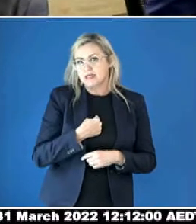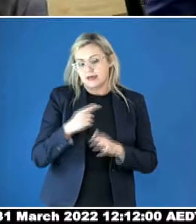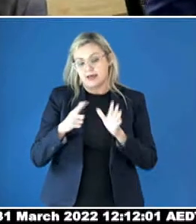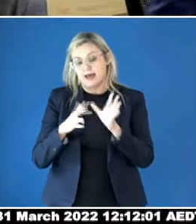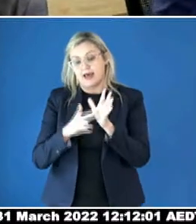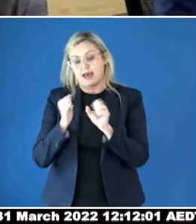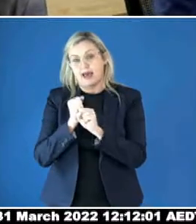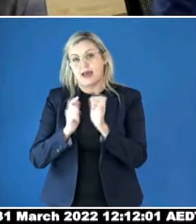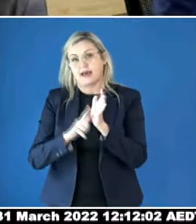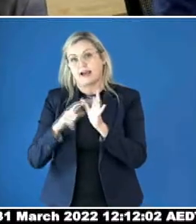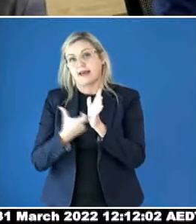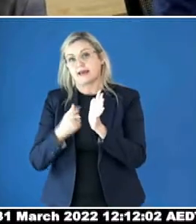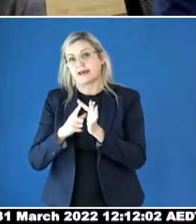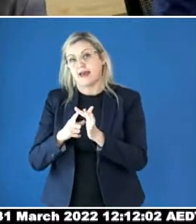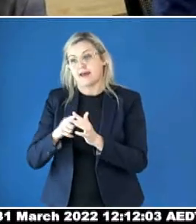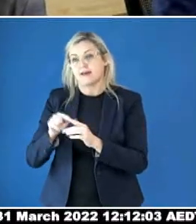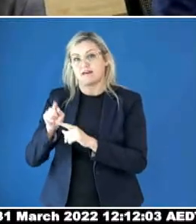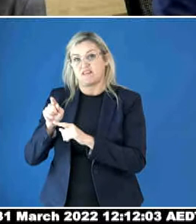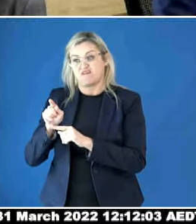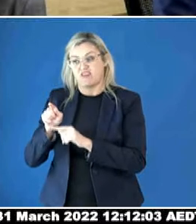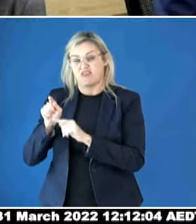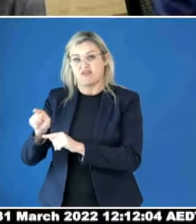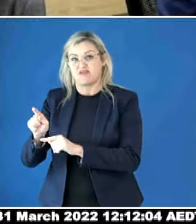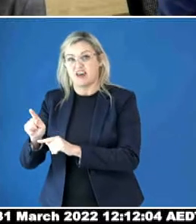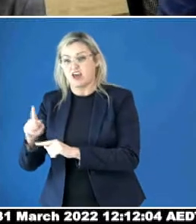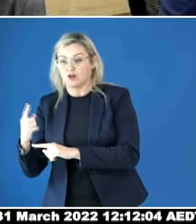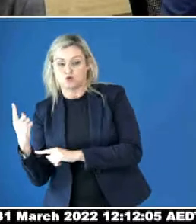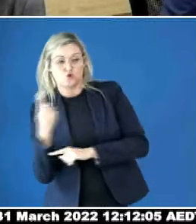recommended in the first instance that Niky be taken to the GP.